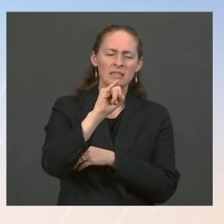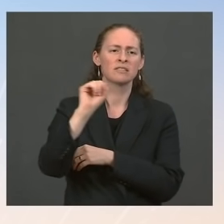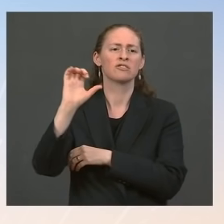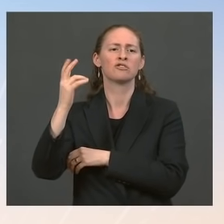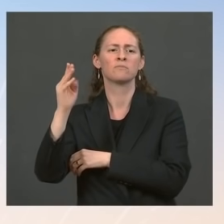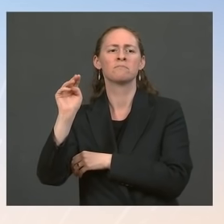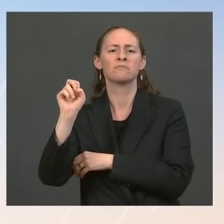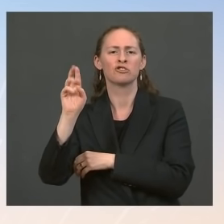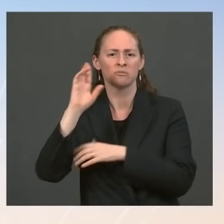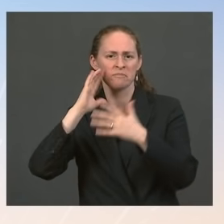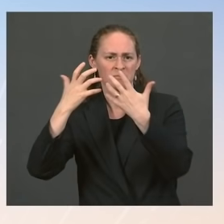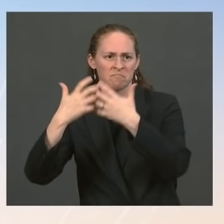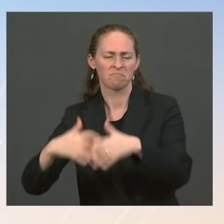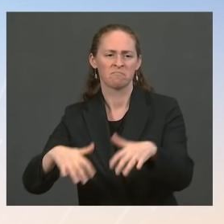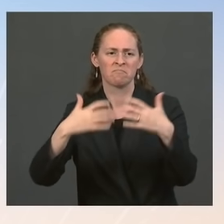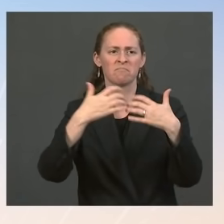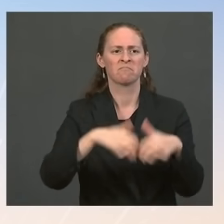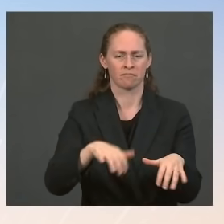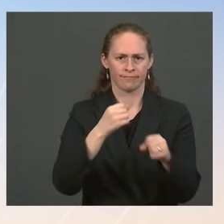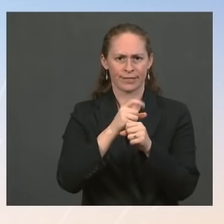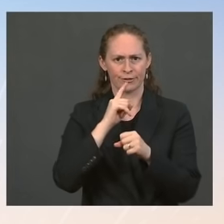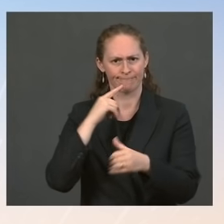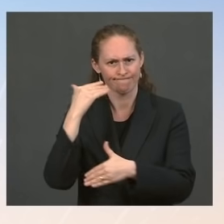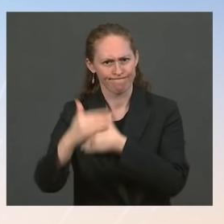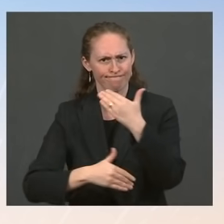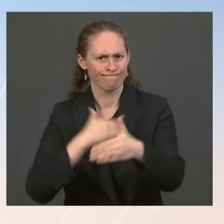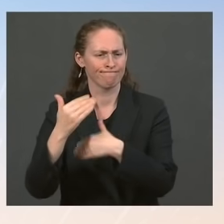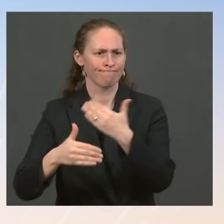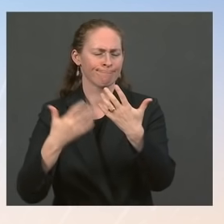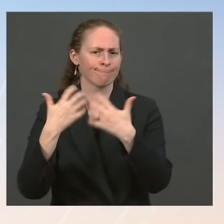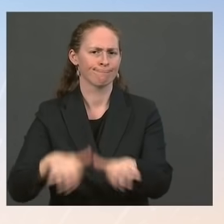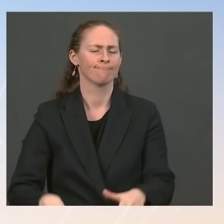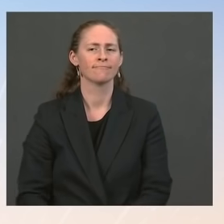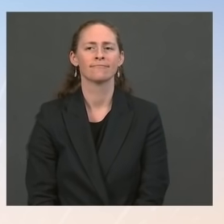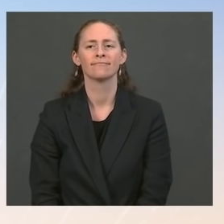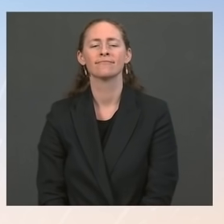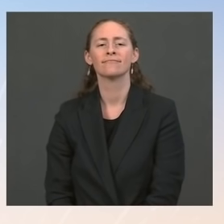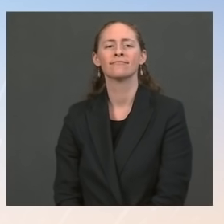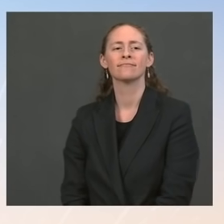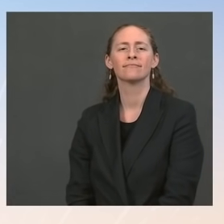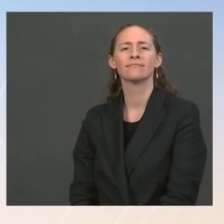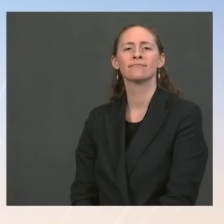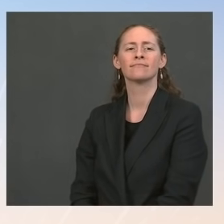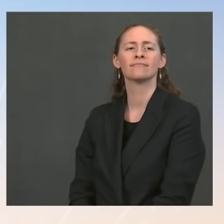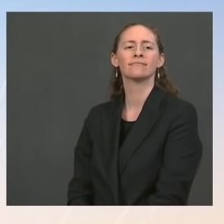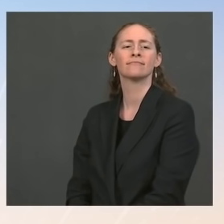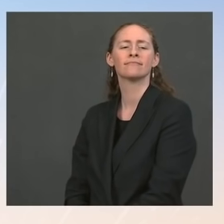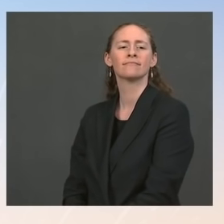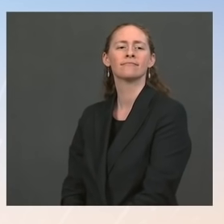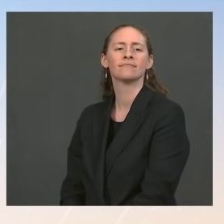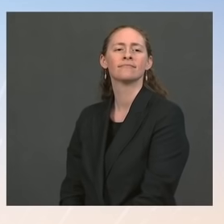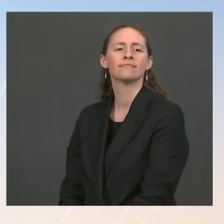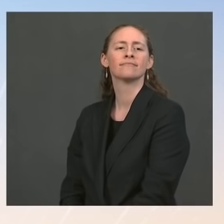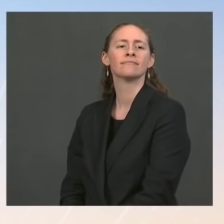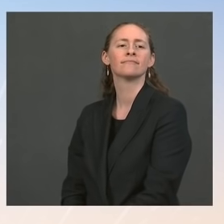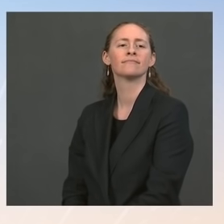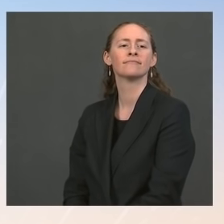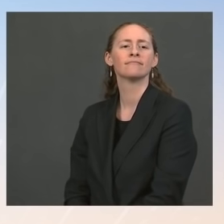on getting these pieces across the finish line. The Press: What is President Biden's message to House progressives who are threatening to vote the infrastructure bill down on Thursday? And is he planning to speak